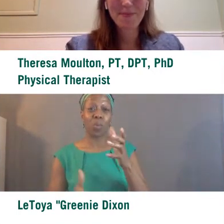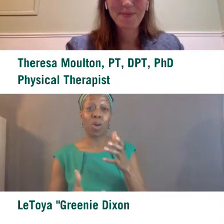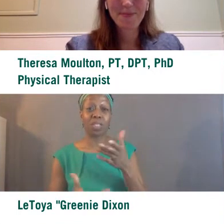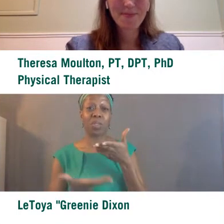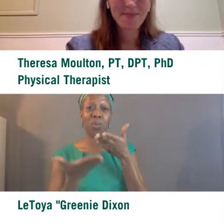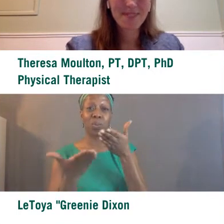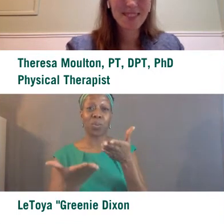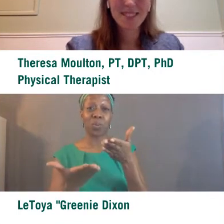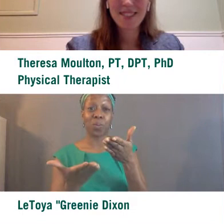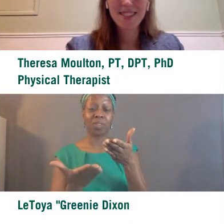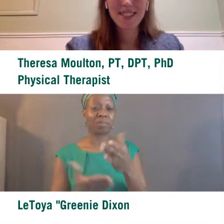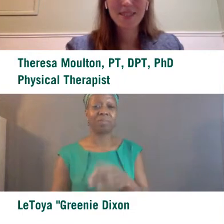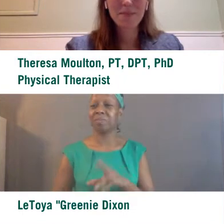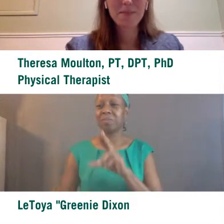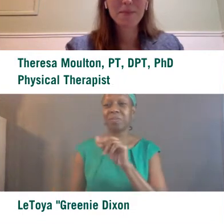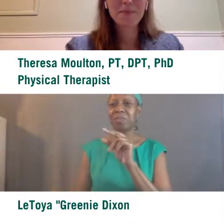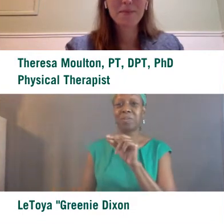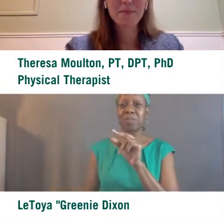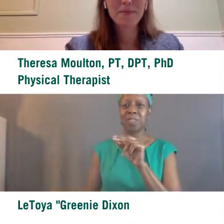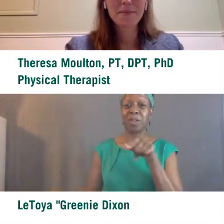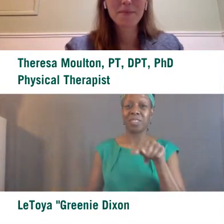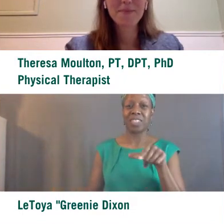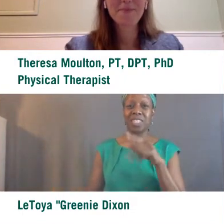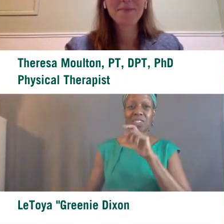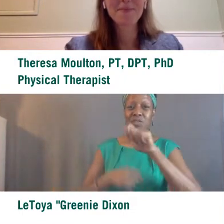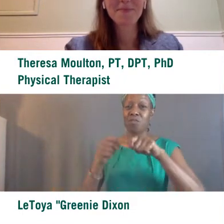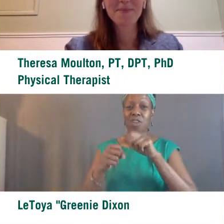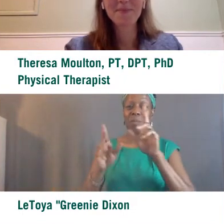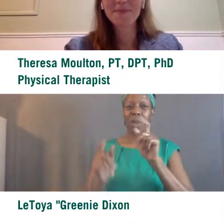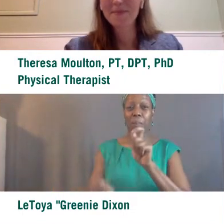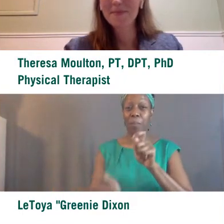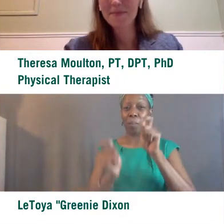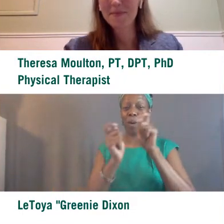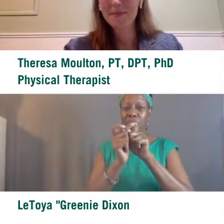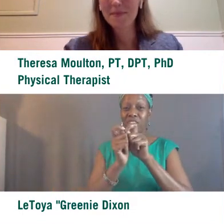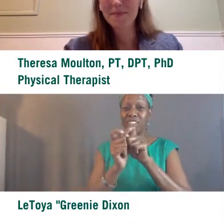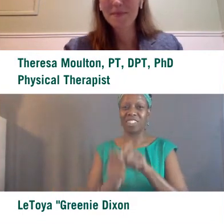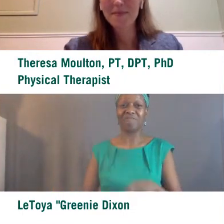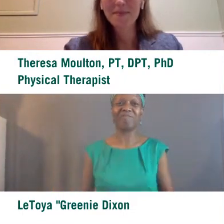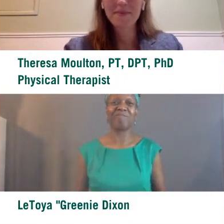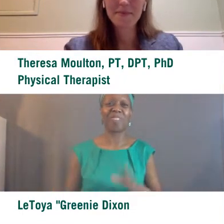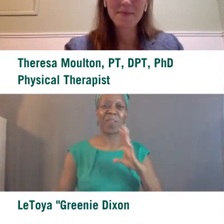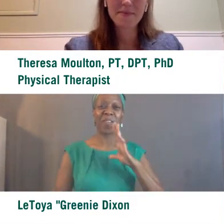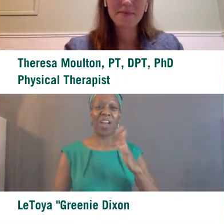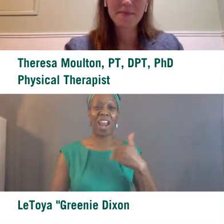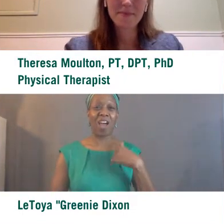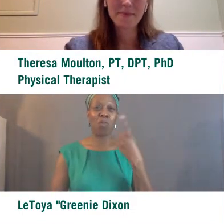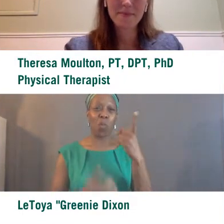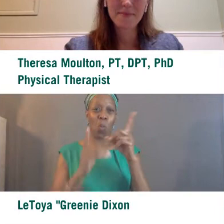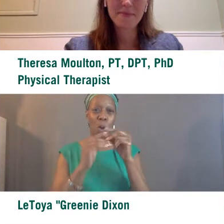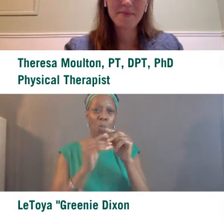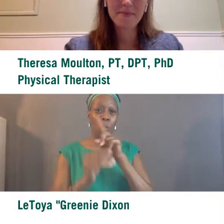In saying that, I have just had one more question comes through and I wanna make sure it gets answered. Because obviously we do have such wonderful people